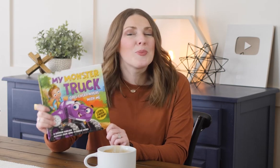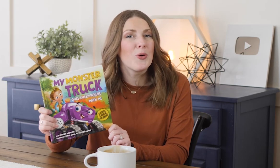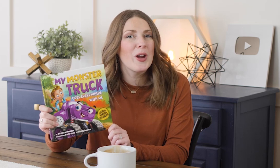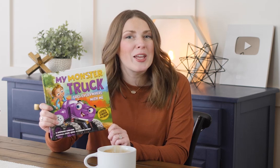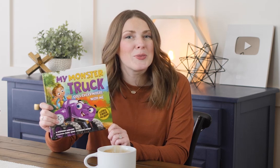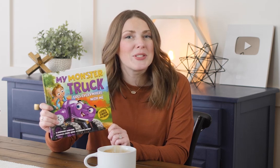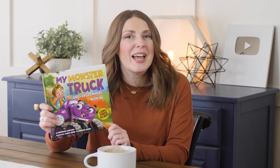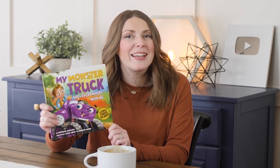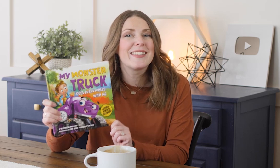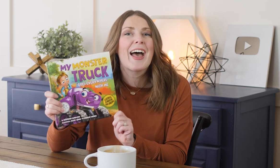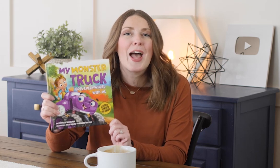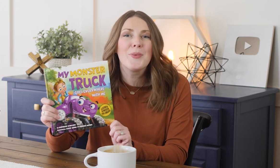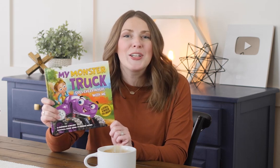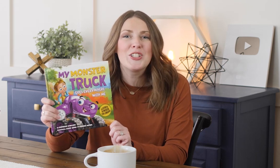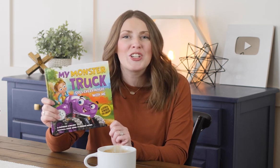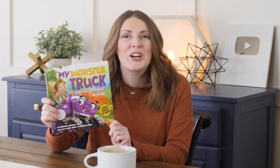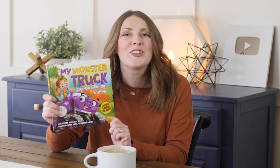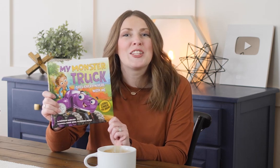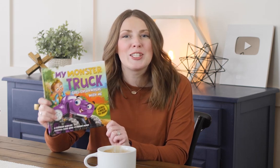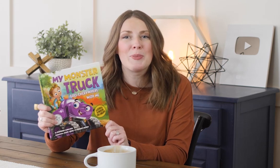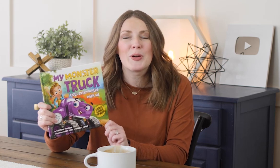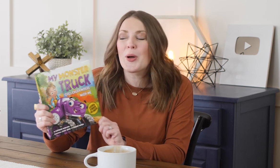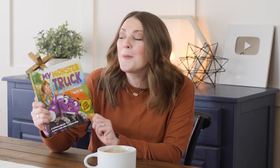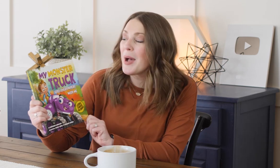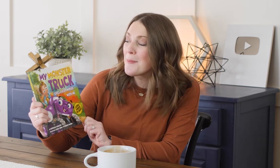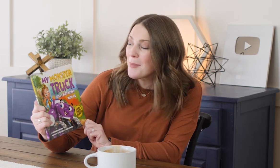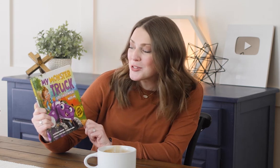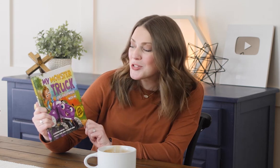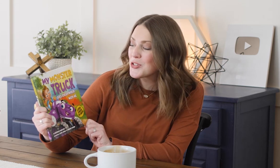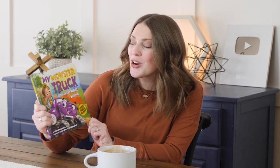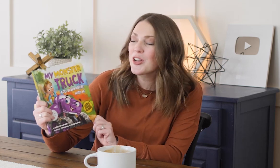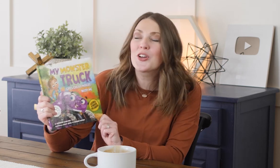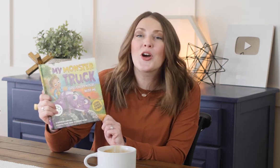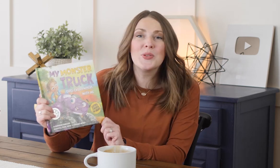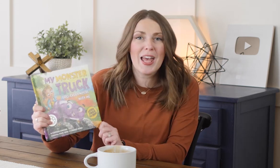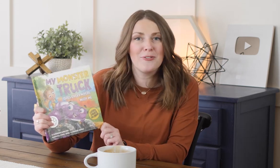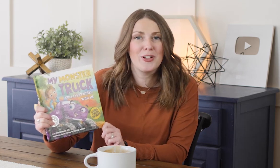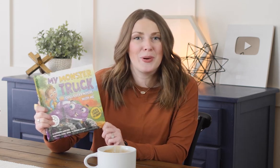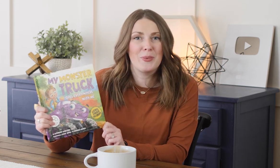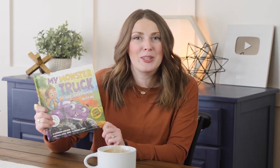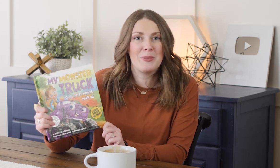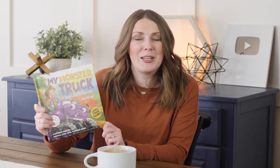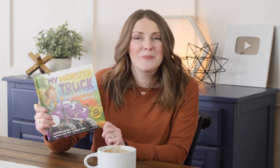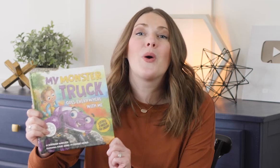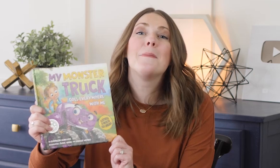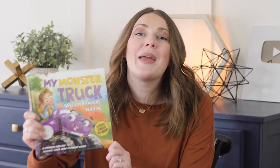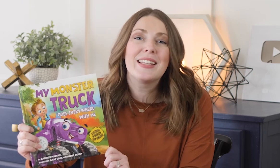more animal signs, I wanted to share this book "My Monster Truck Goes Everywhere with Me". What makes